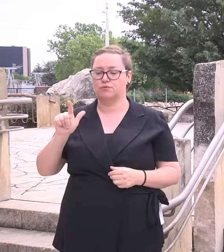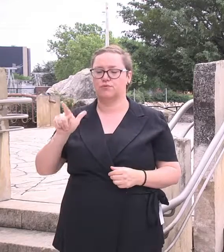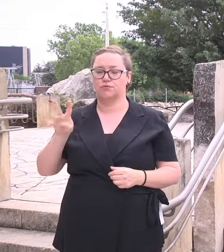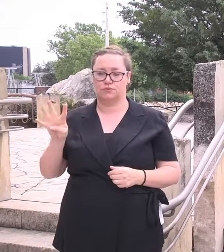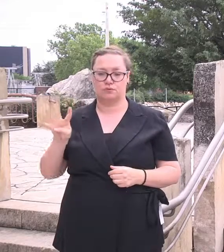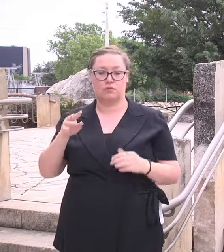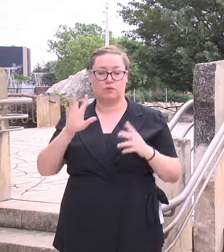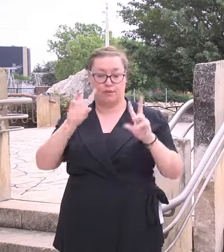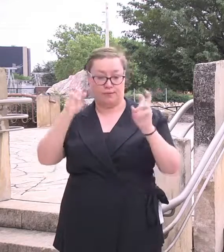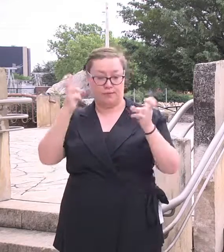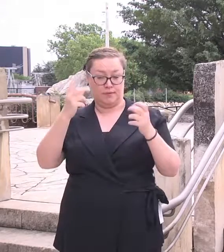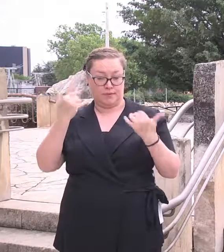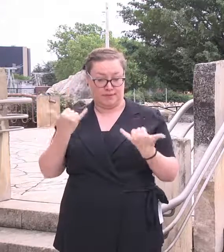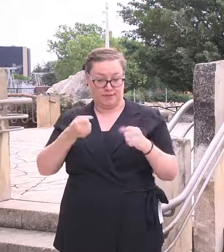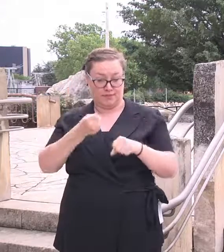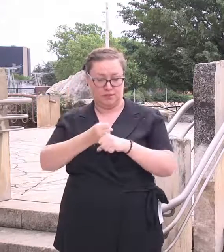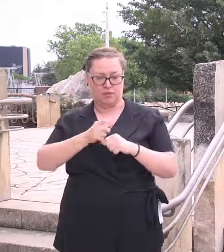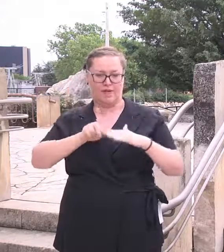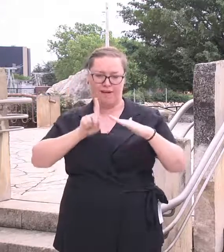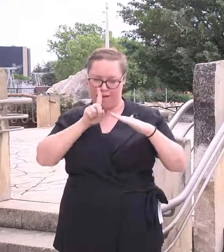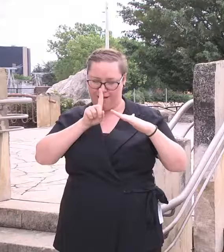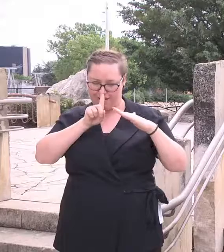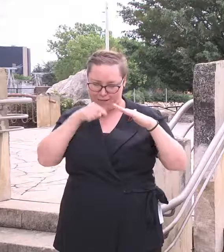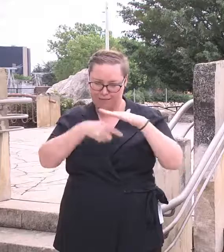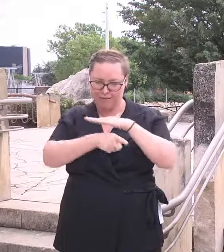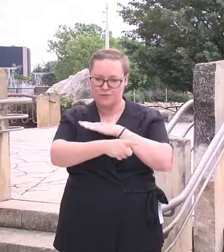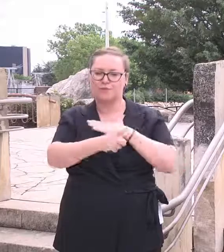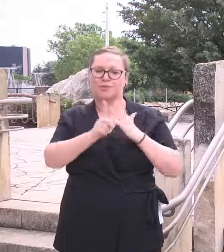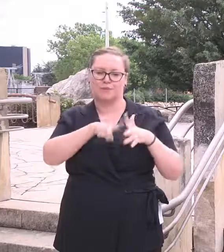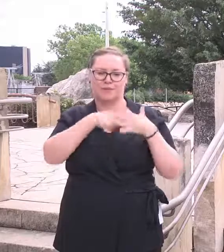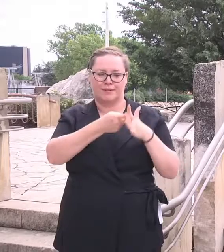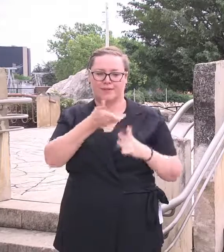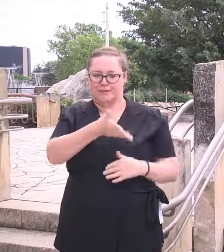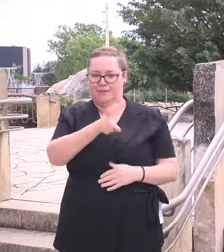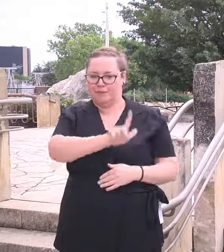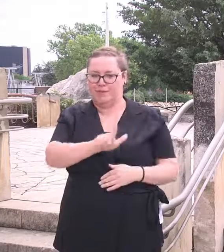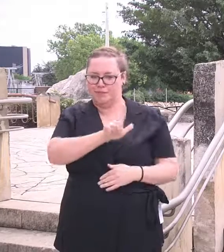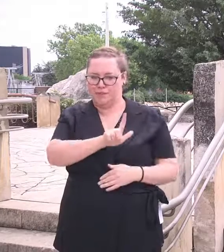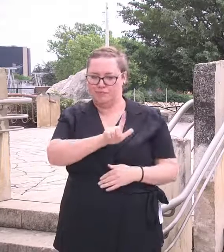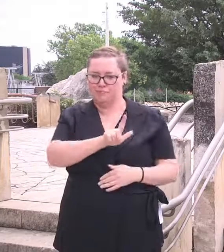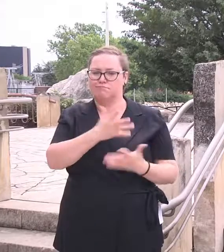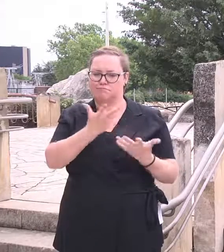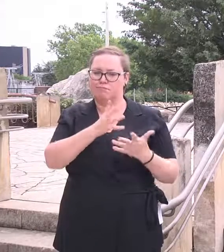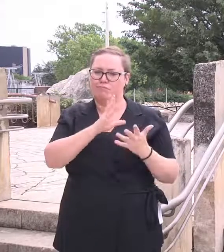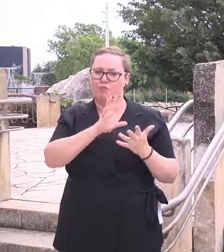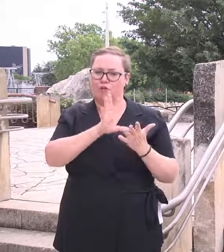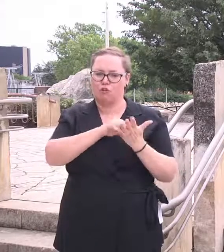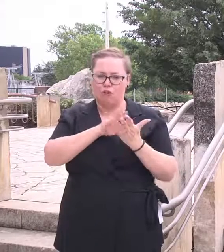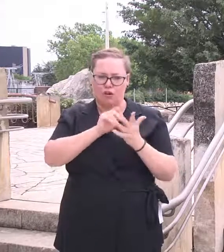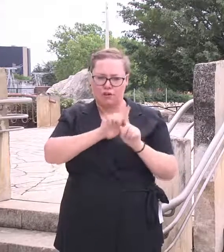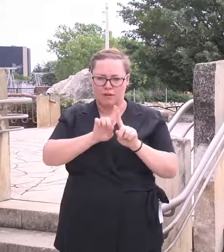theme adventure begins at your library explores the different ways kids and teens can get lost in